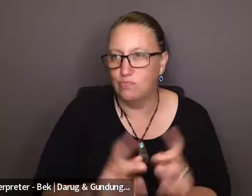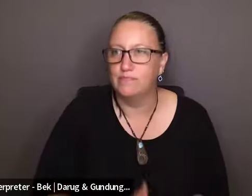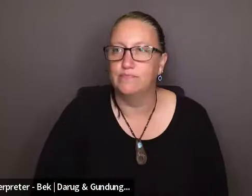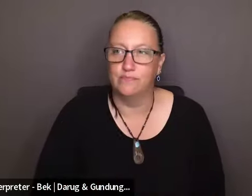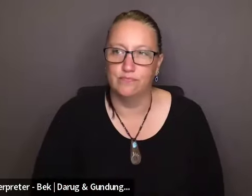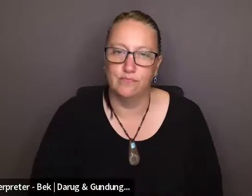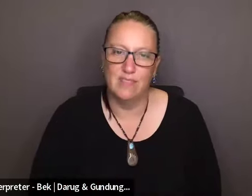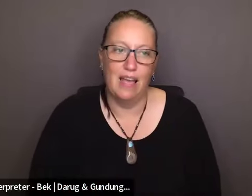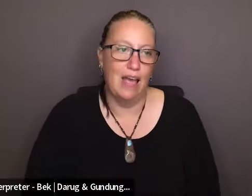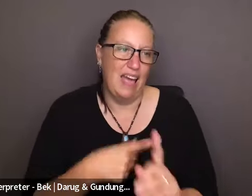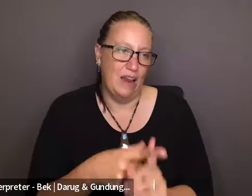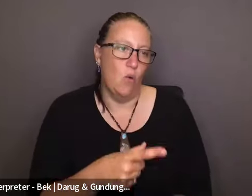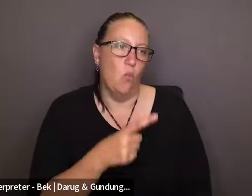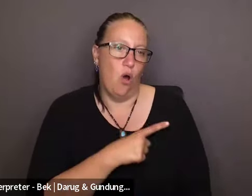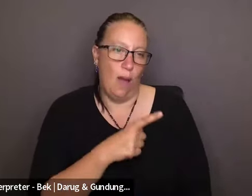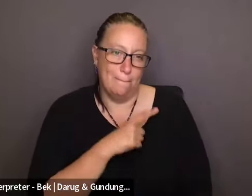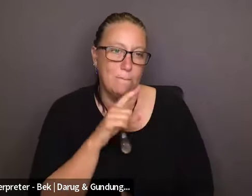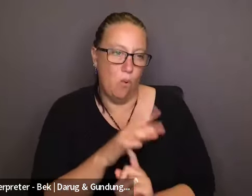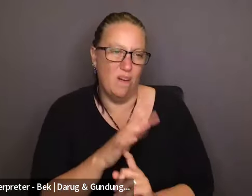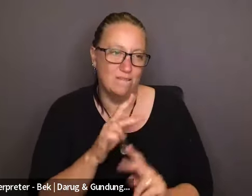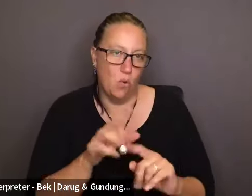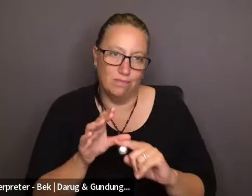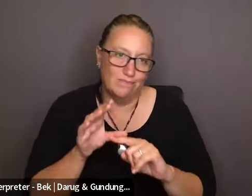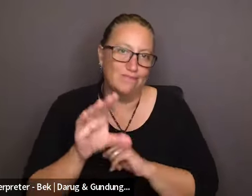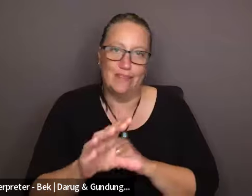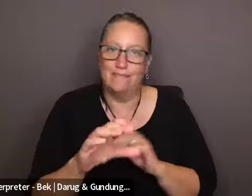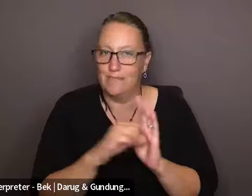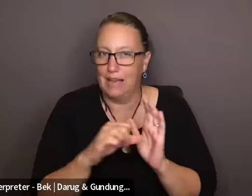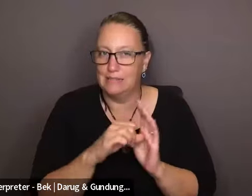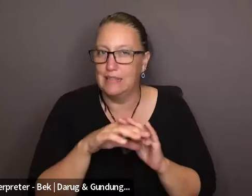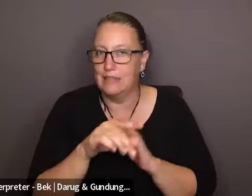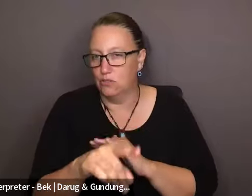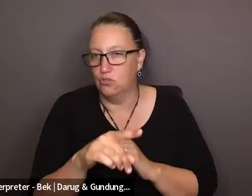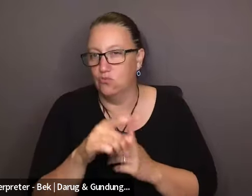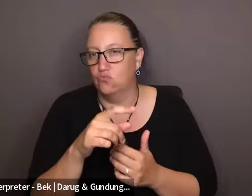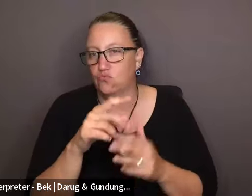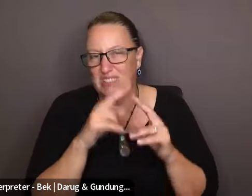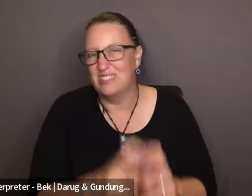where I was talking about the risk management, understanding what the risks of the research are, as well